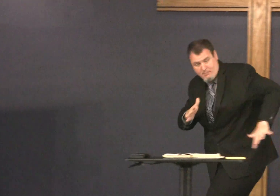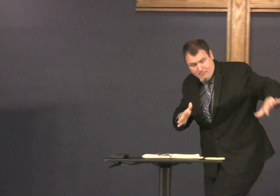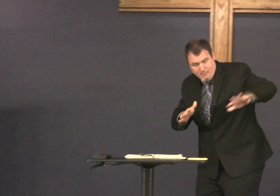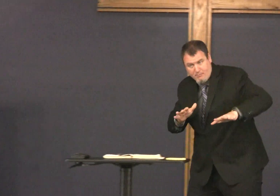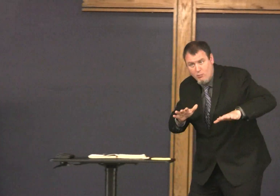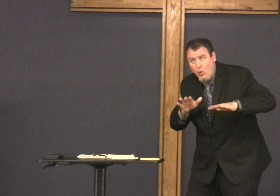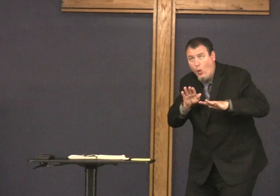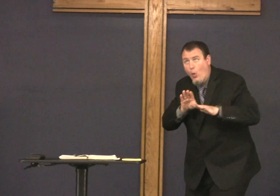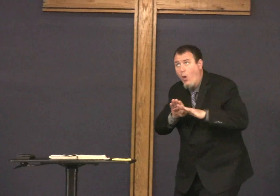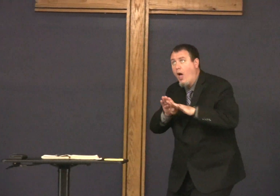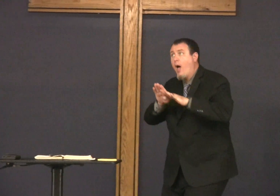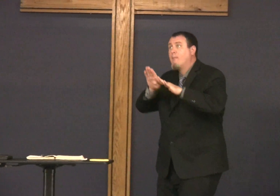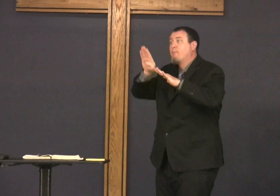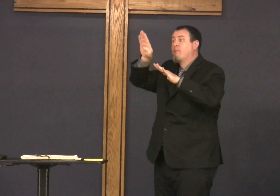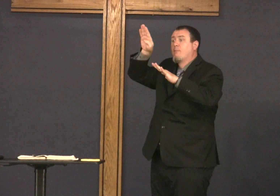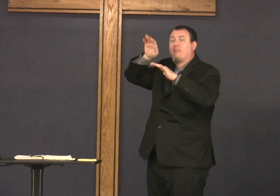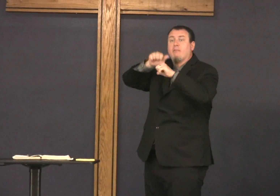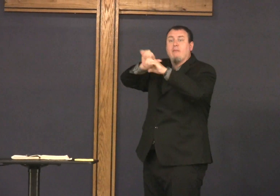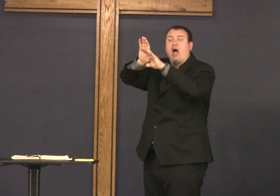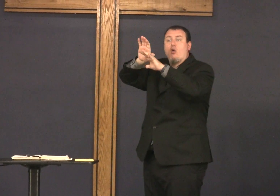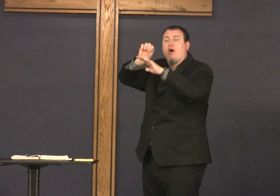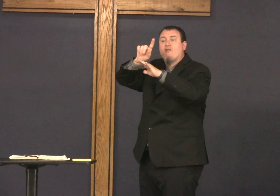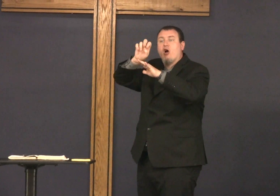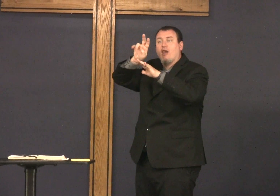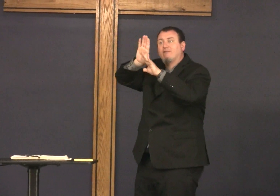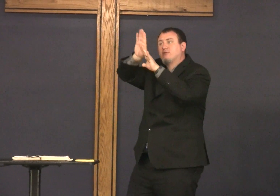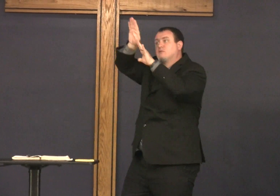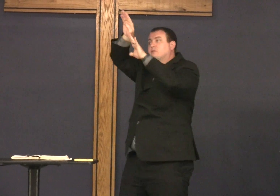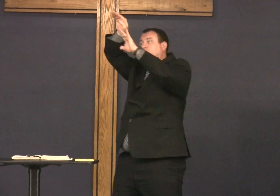so if you know imagine Jerusalem is over here and you have to go up the side of the